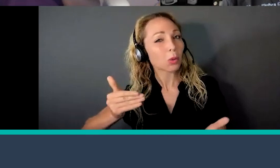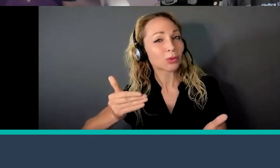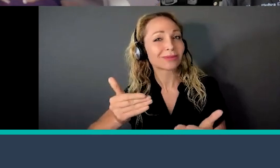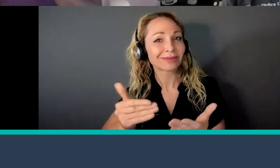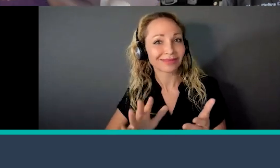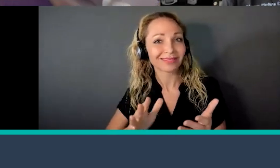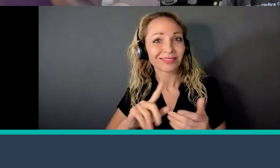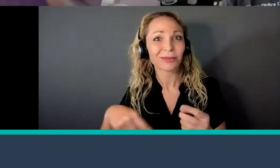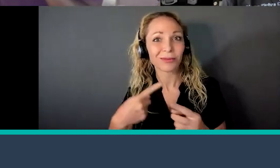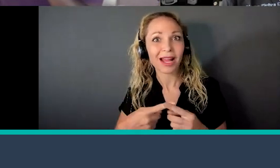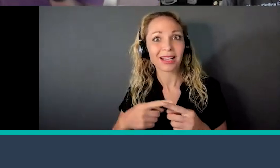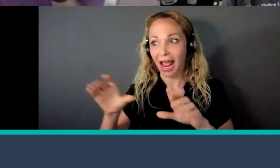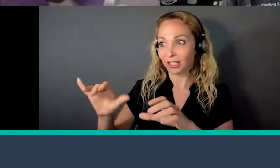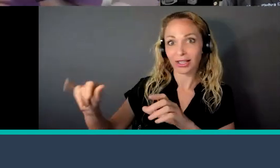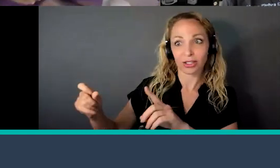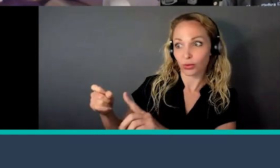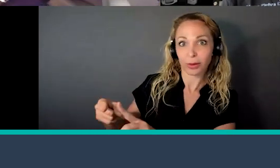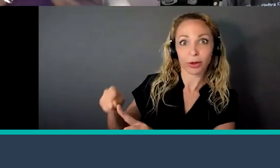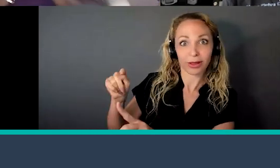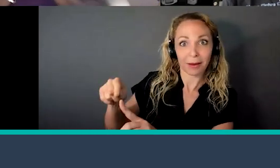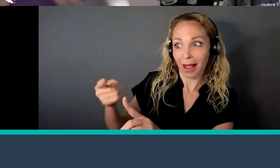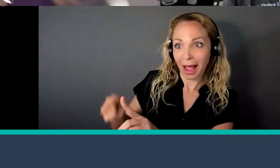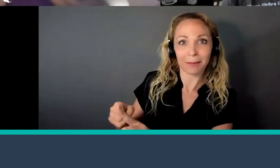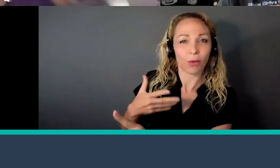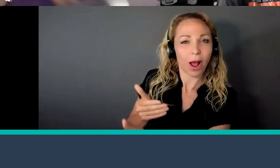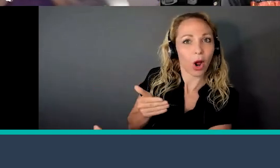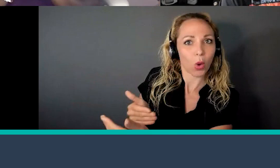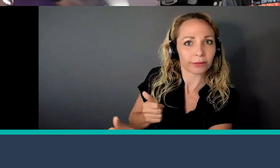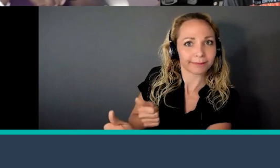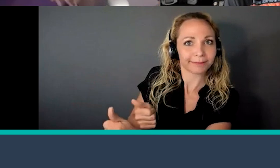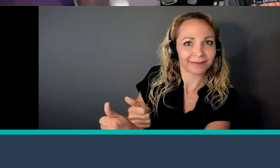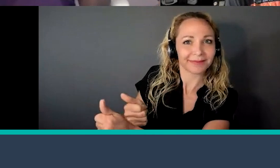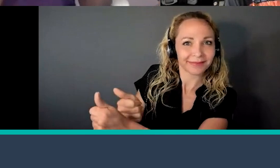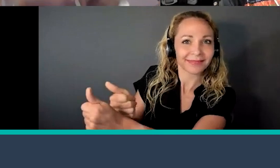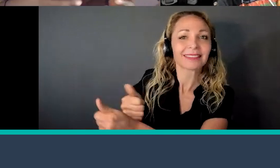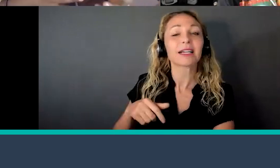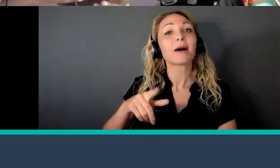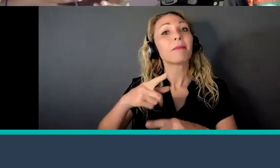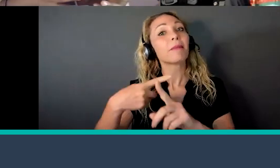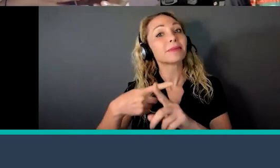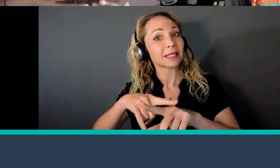AND AT THE SAME TIME WHEN PEOPLE ARE ACTUALLY IN HubSpot, AND THEY ARE IN THERE AND MAKING THOSE UPDATES.